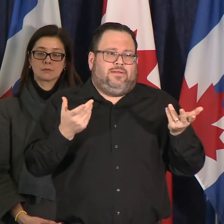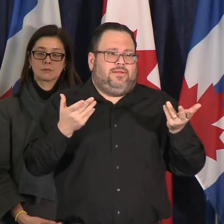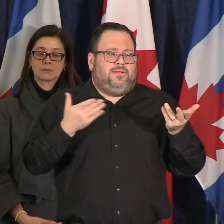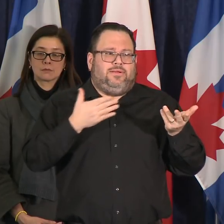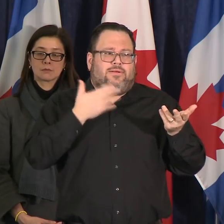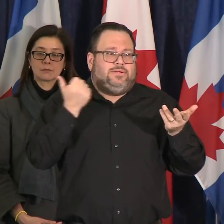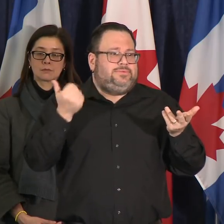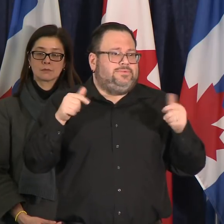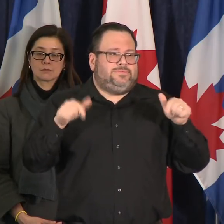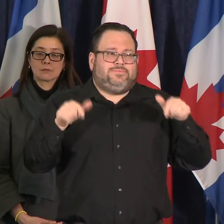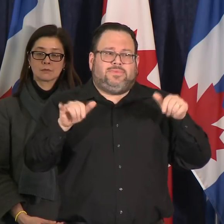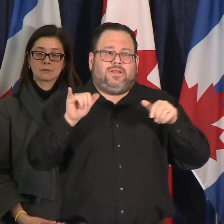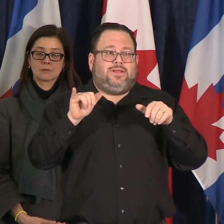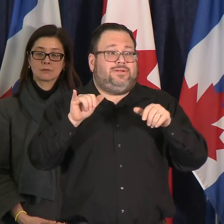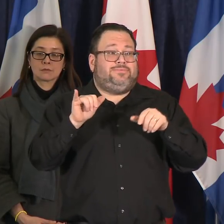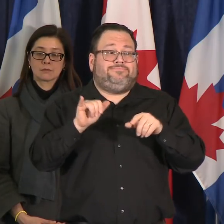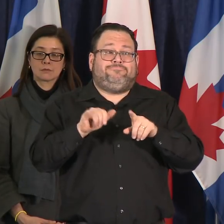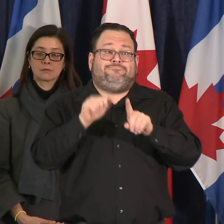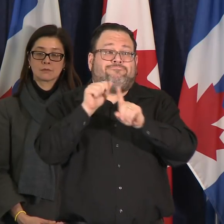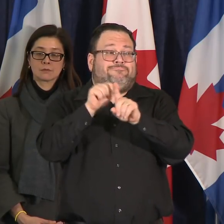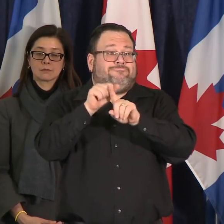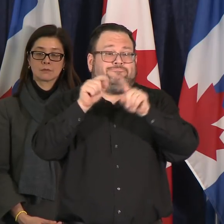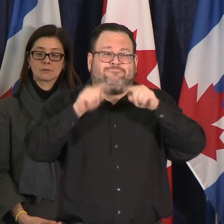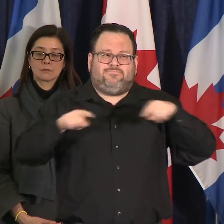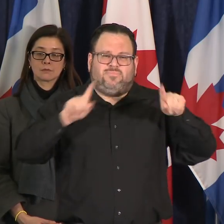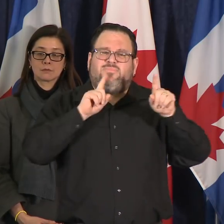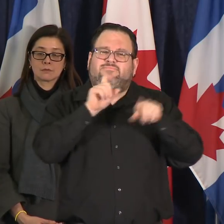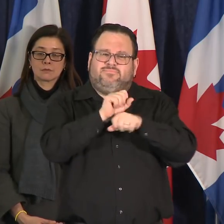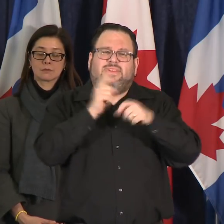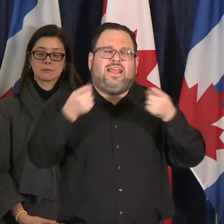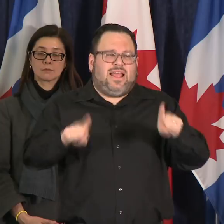active and they're there and remain vigilant don't don't fall victim to that